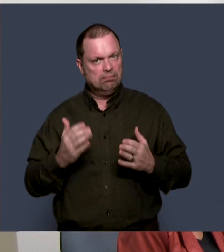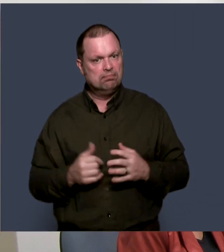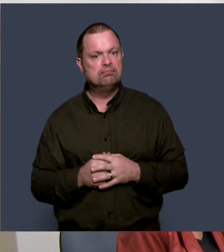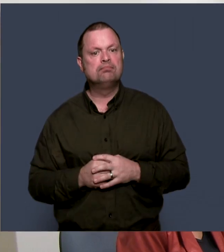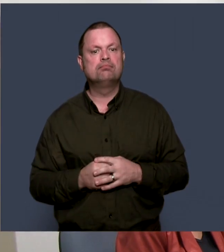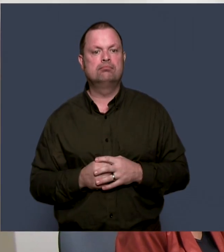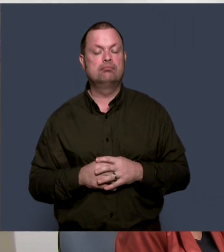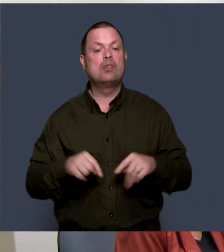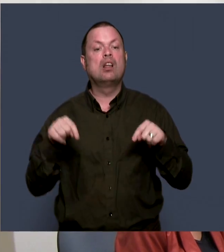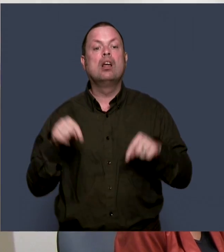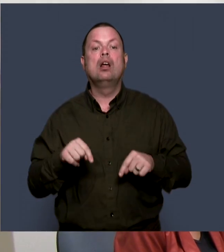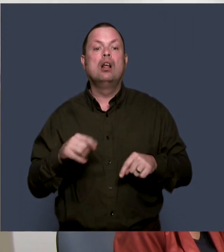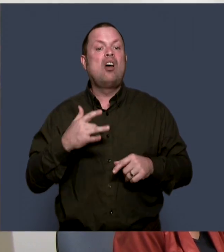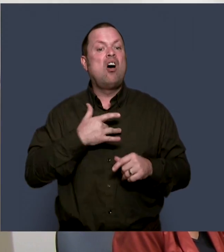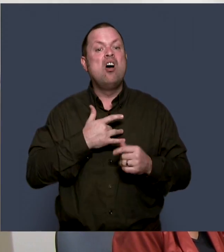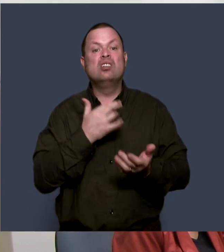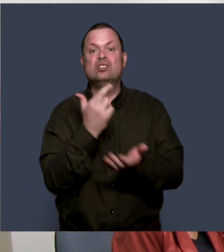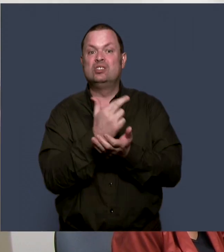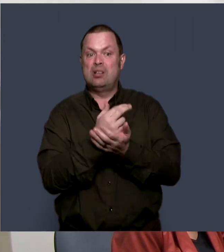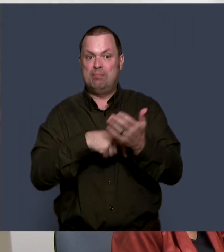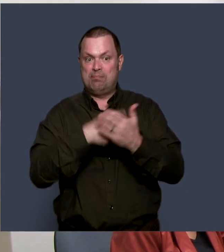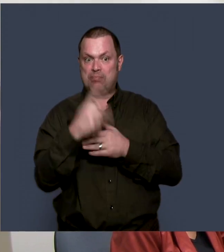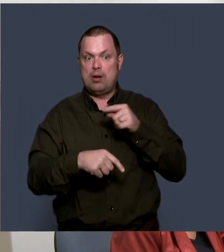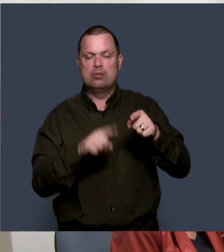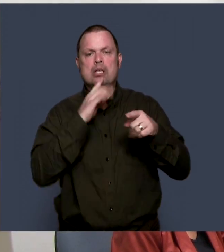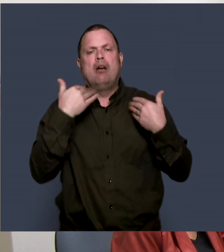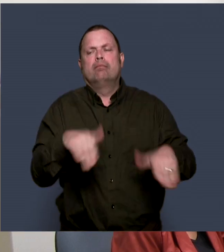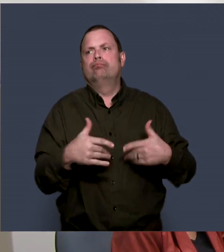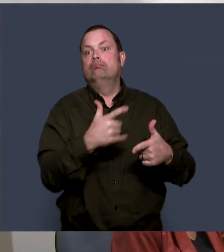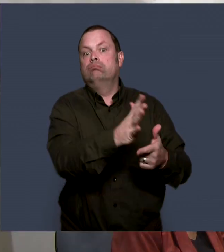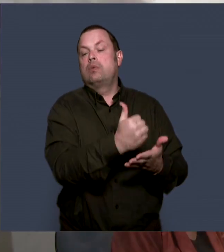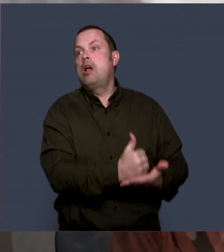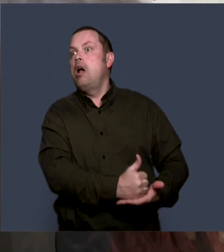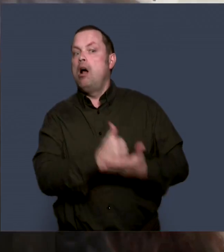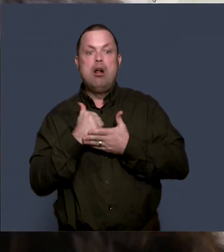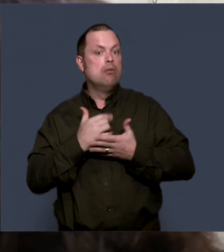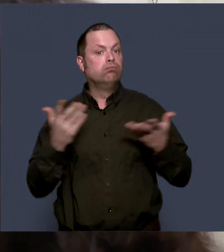[Cathy] The cardiac rehab program provided space for me to deal with,